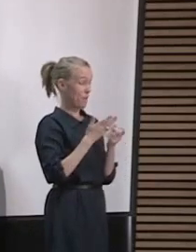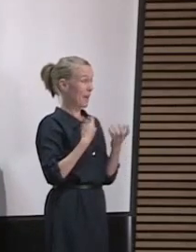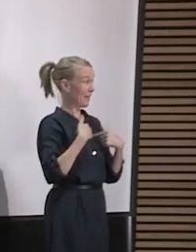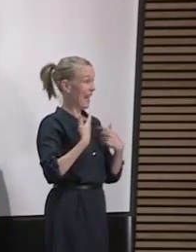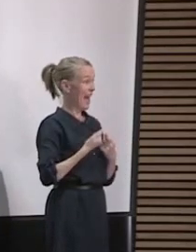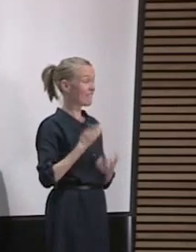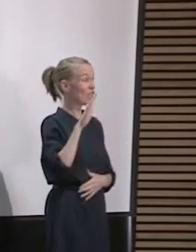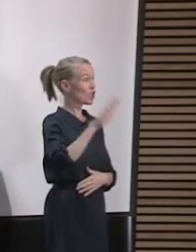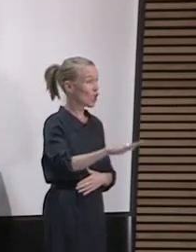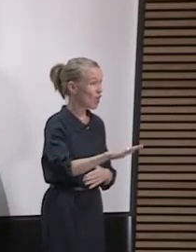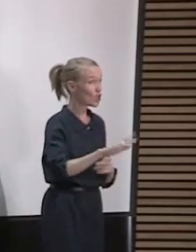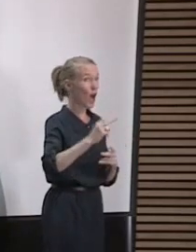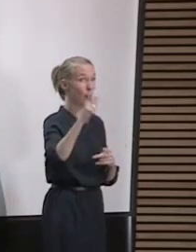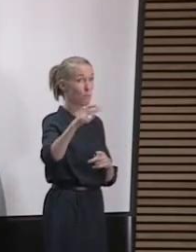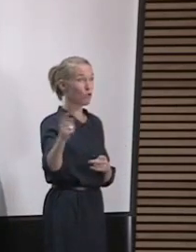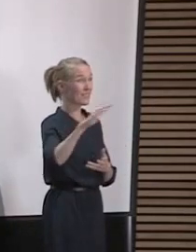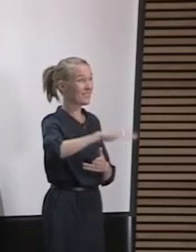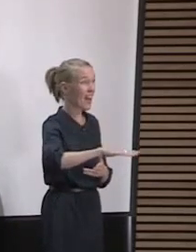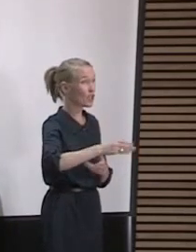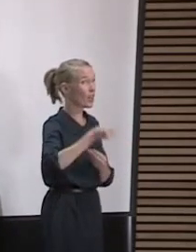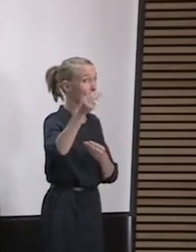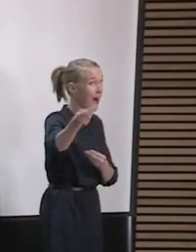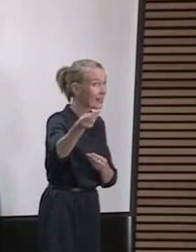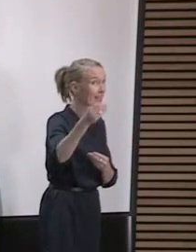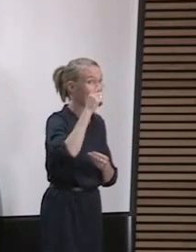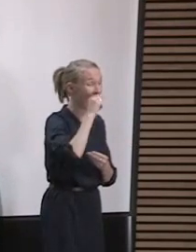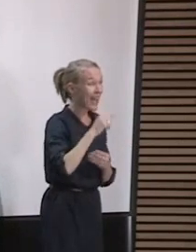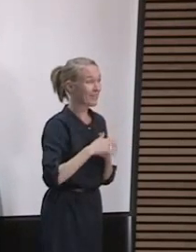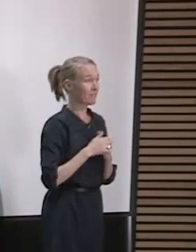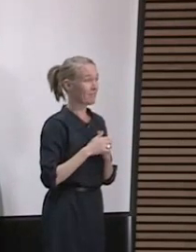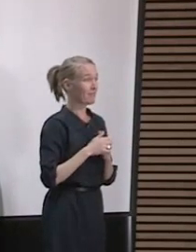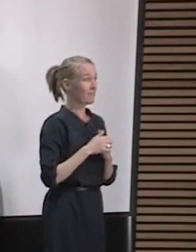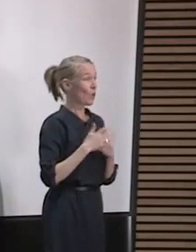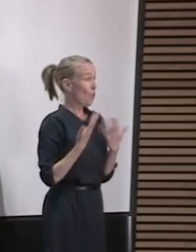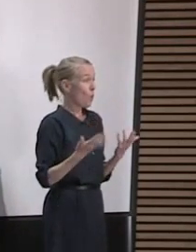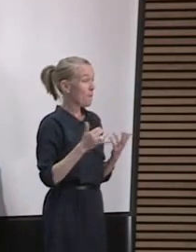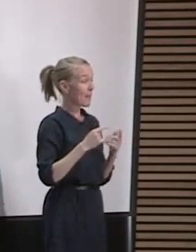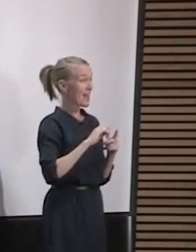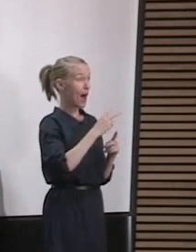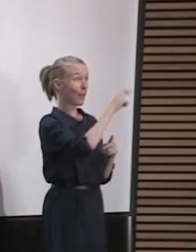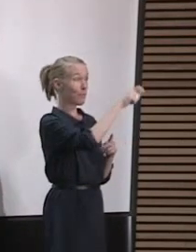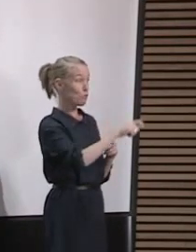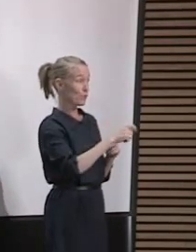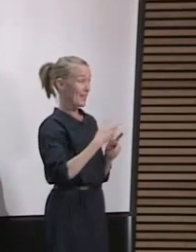rule out the alternative that there could have been an intermediary in between. Everyone is negative in